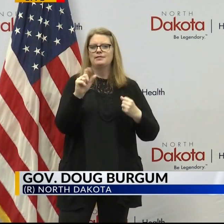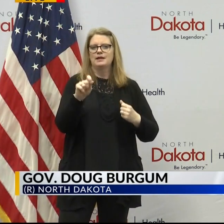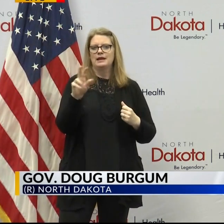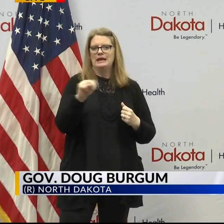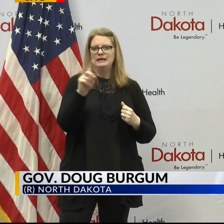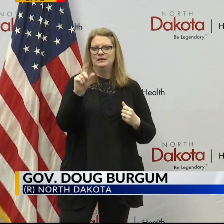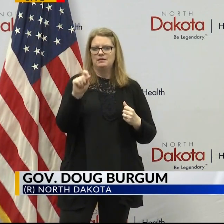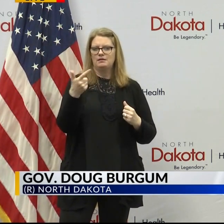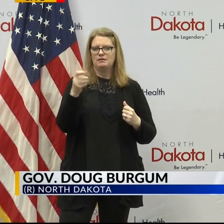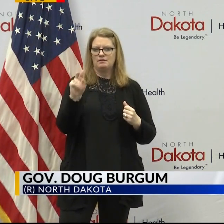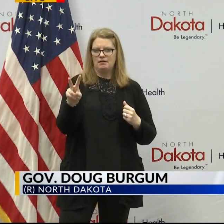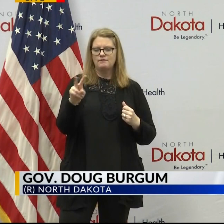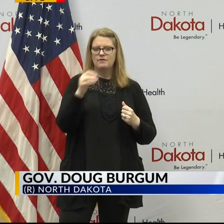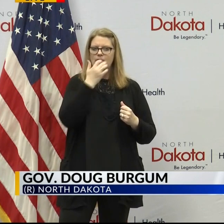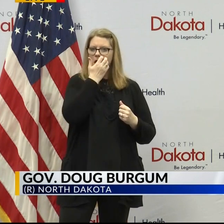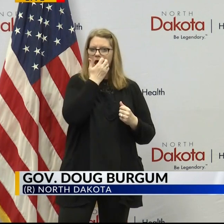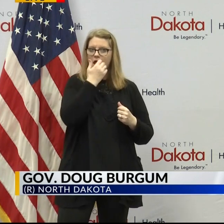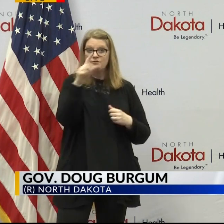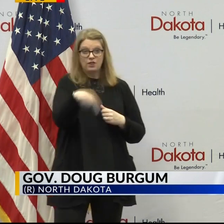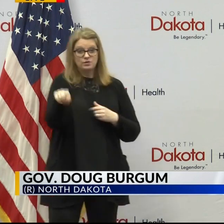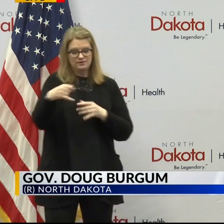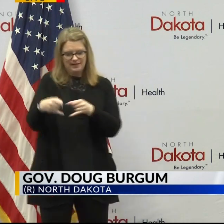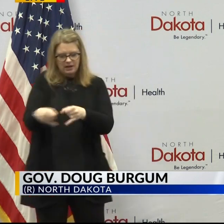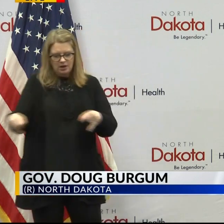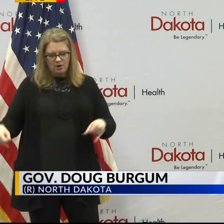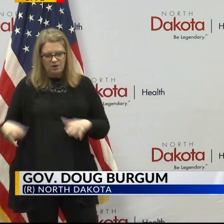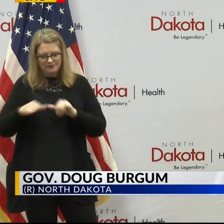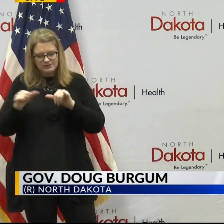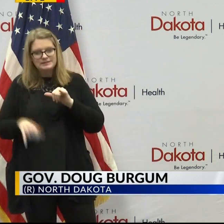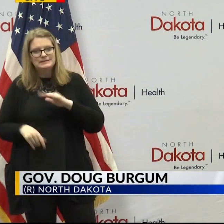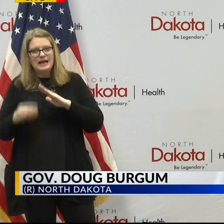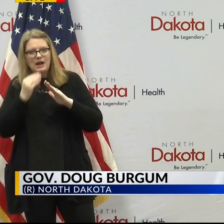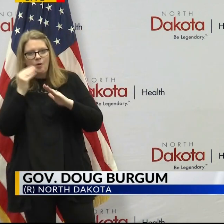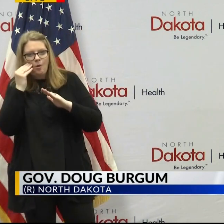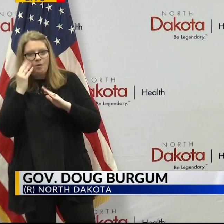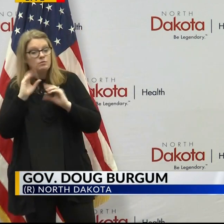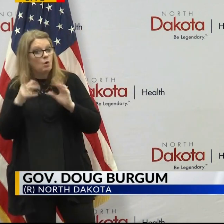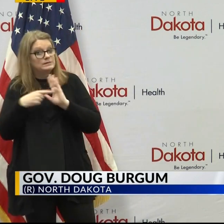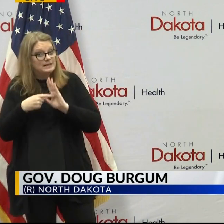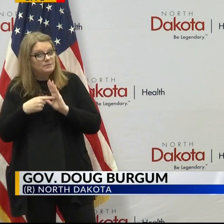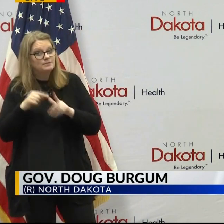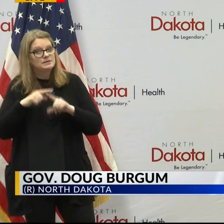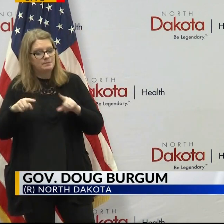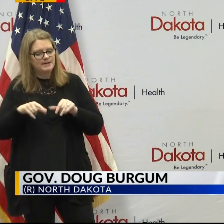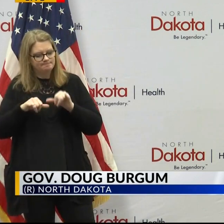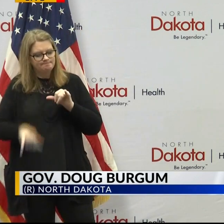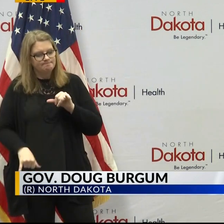WAS CONTAGIOUS. THOSE DEFINITIONS WILL BE